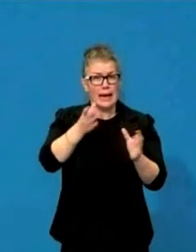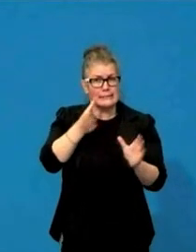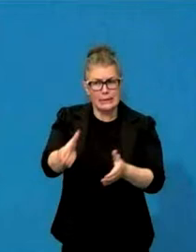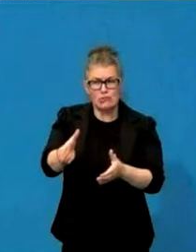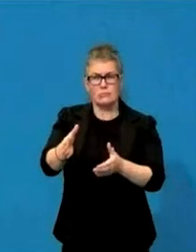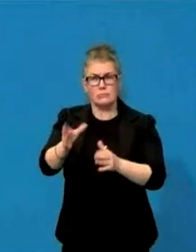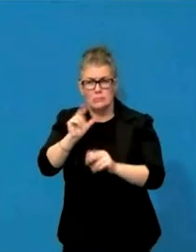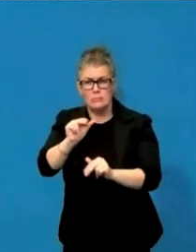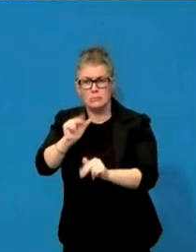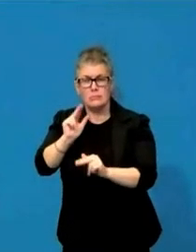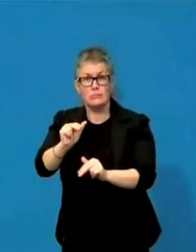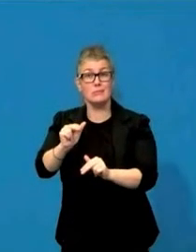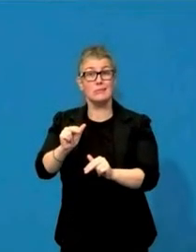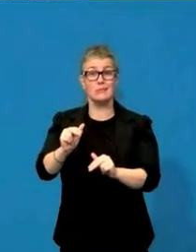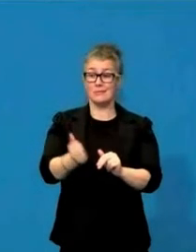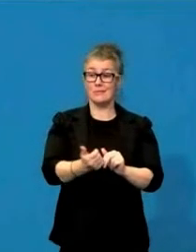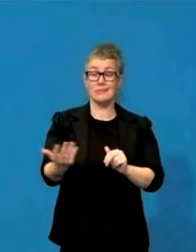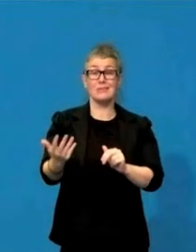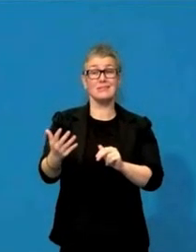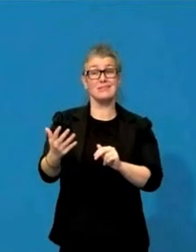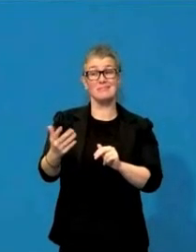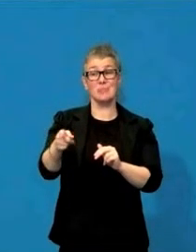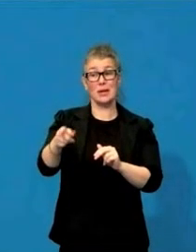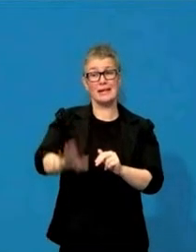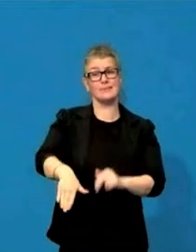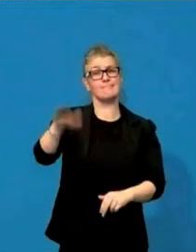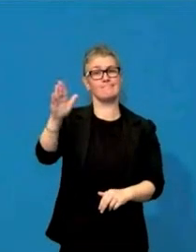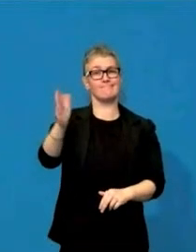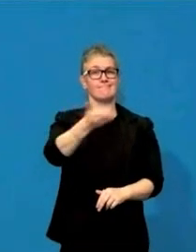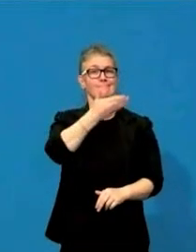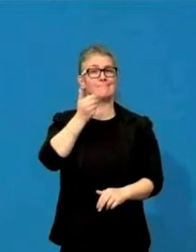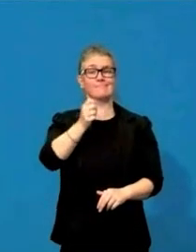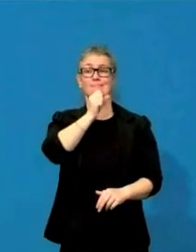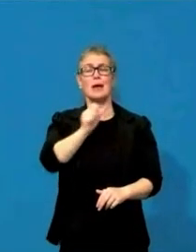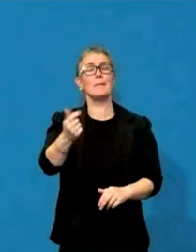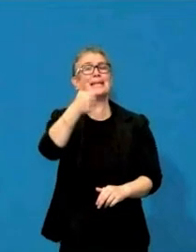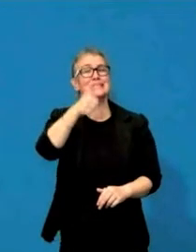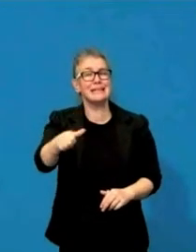kid has developed into a fine young man, but he's still challenged by lots of the issues